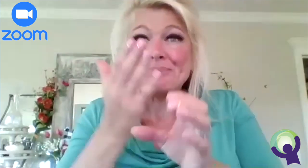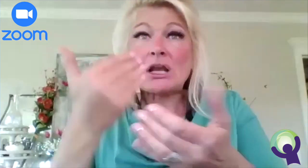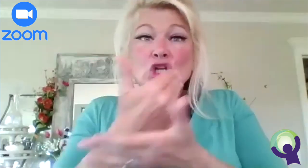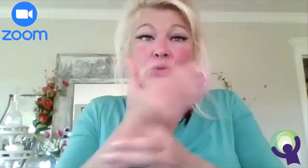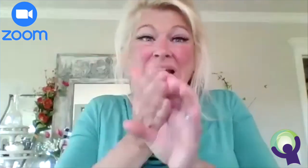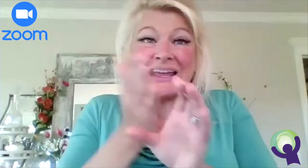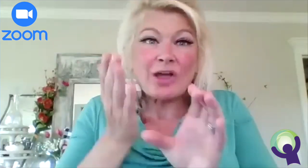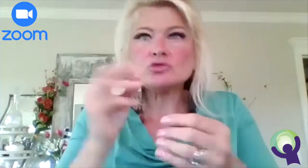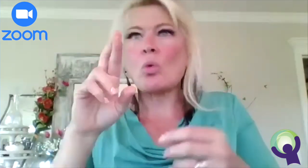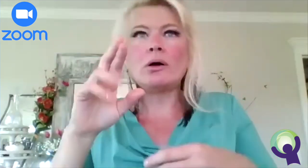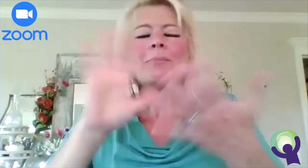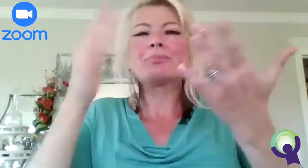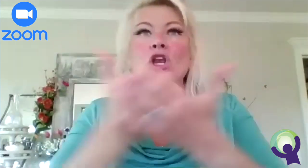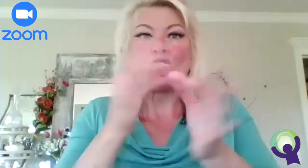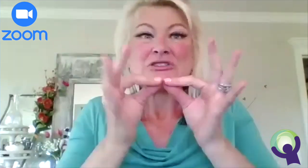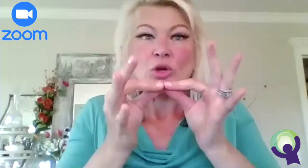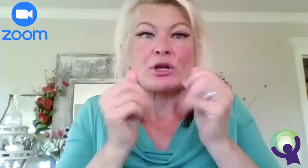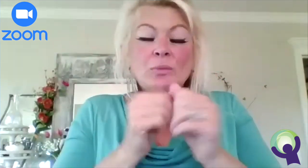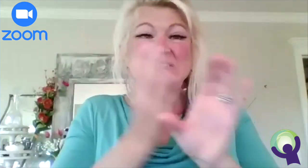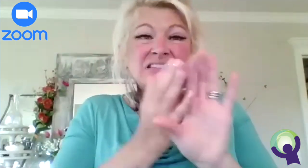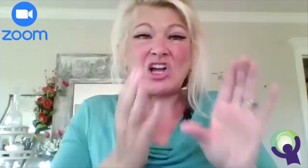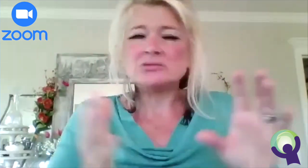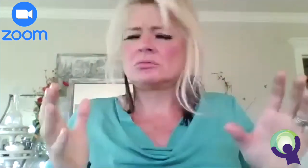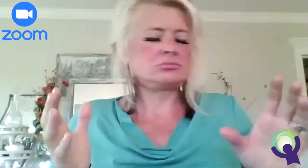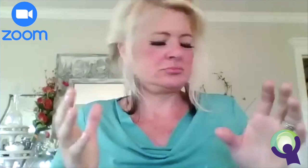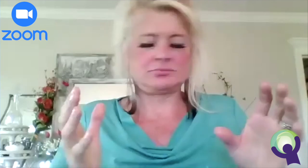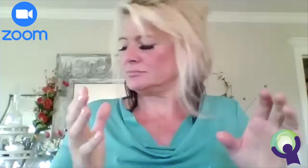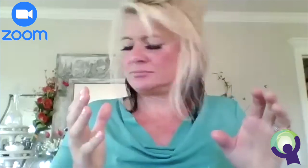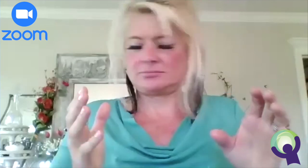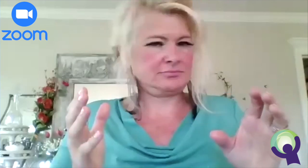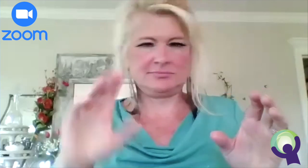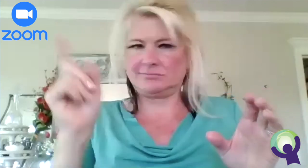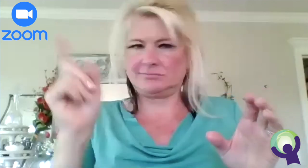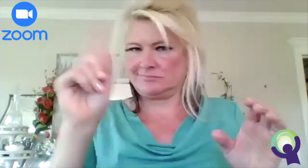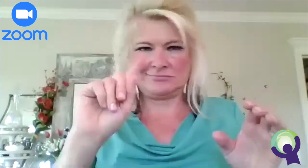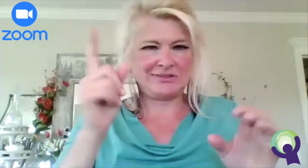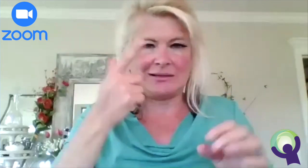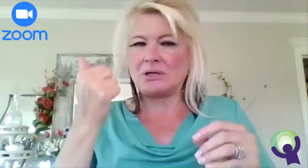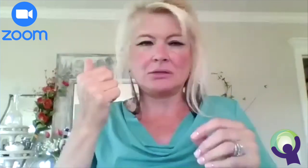that's fine. If it's a new psychology...I'm sorry, a new interpreter with a